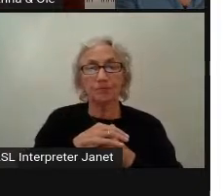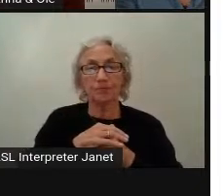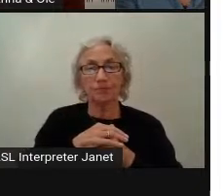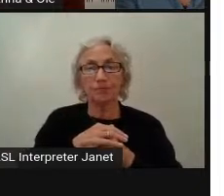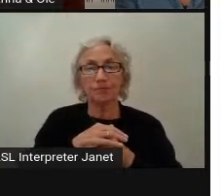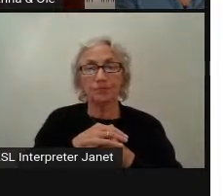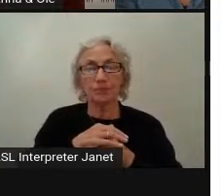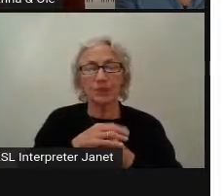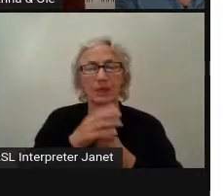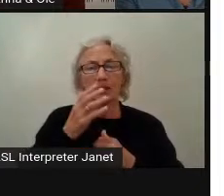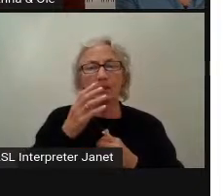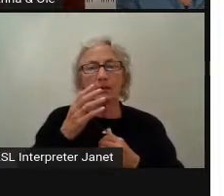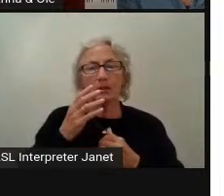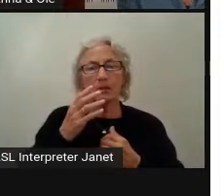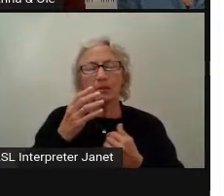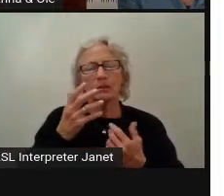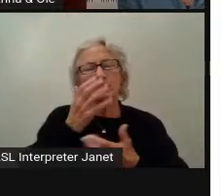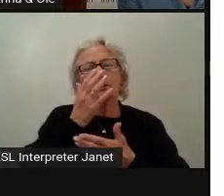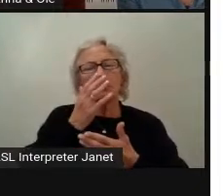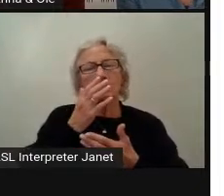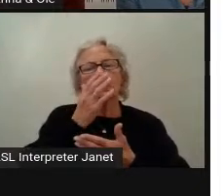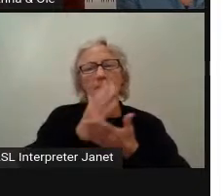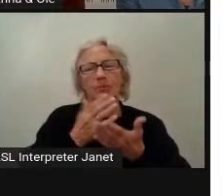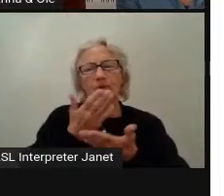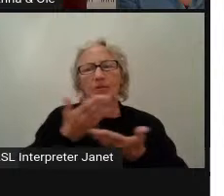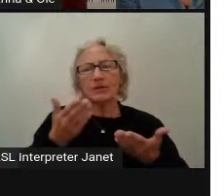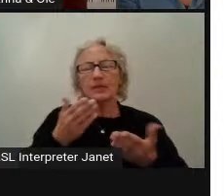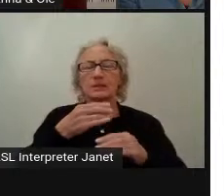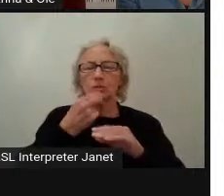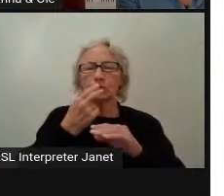guidelines when it comes to accessibility for screen reader users, if you look there you do not have to be scared.